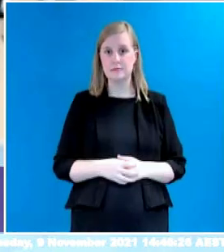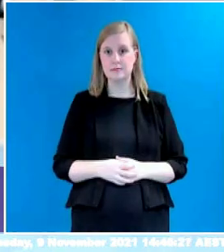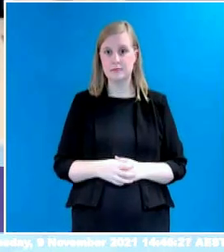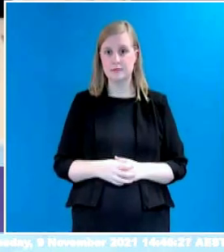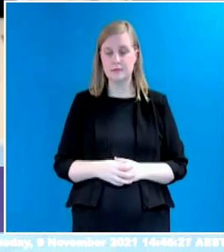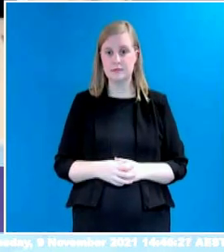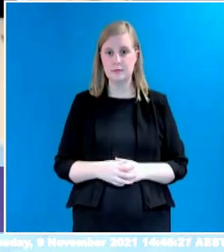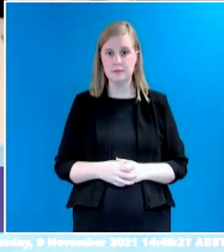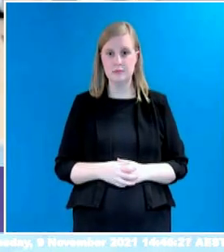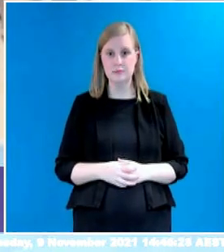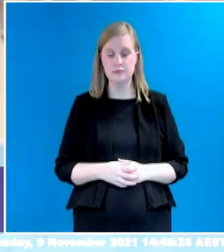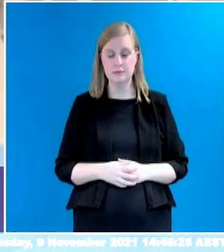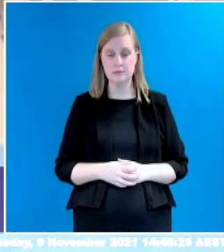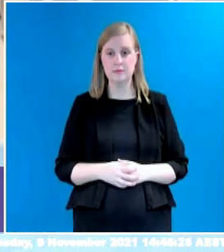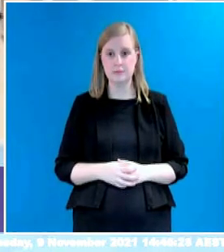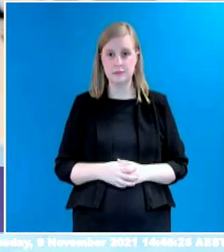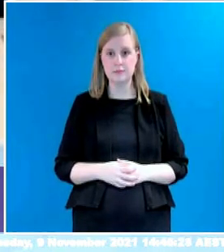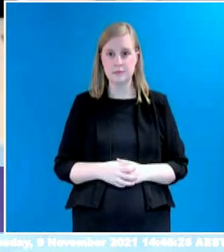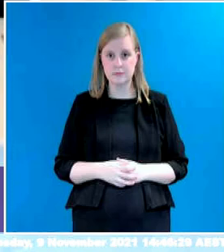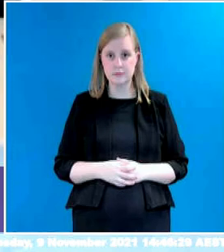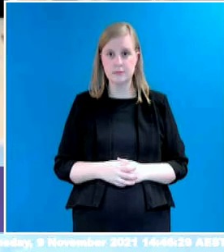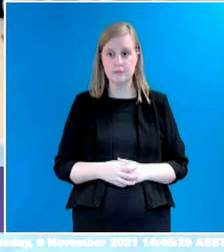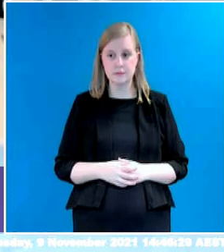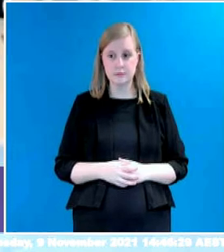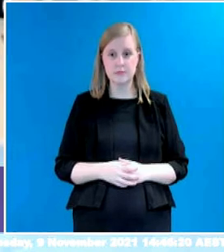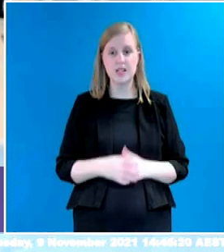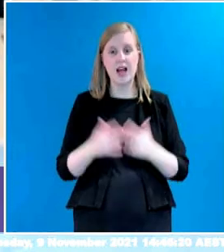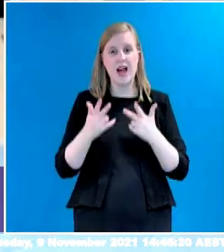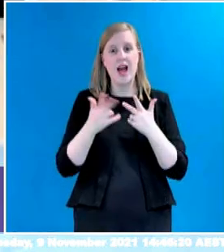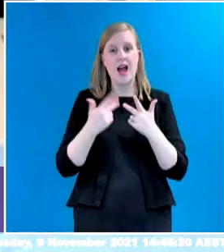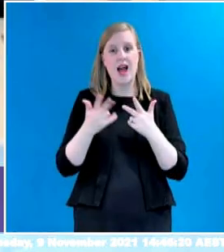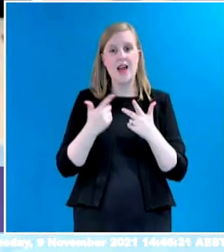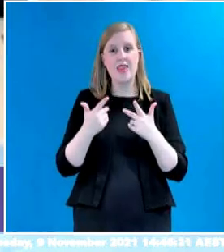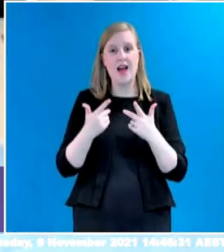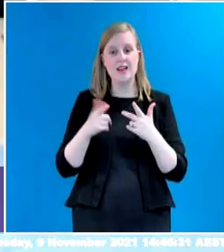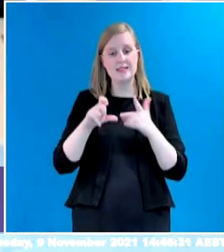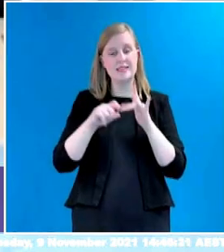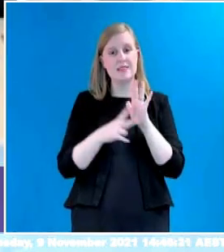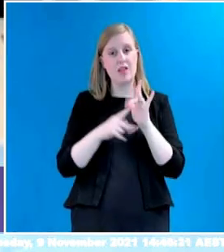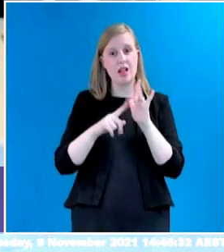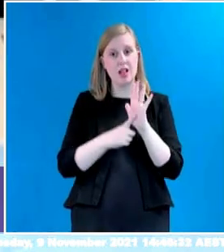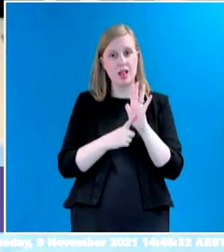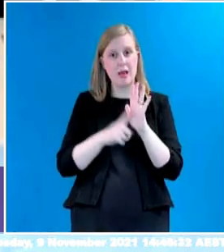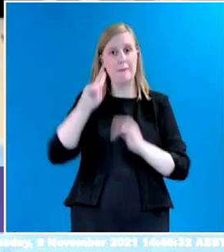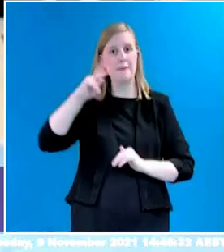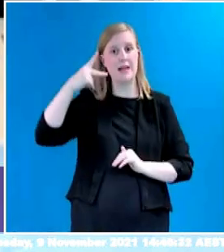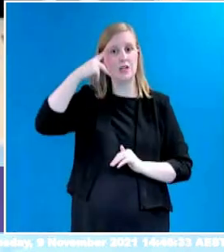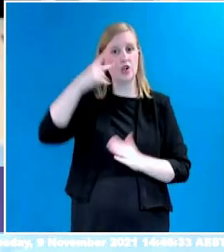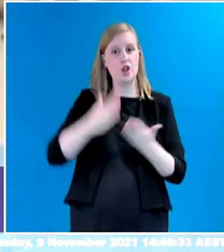A number of the civil and political rights are contained in a whole variety